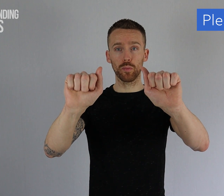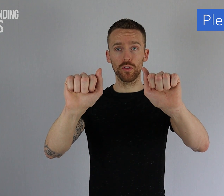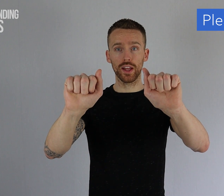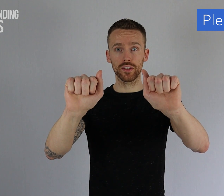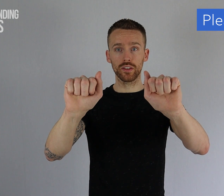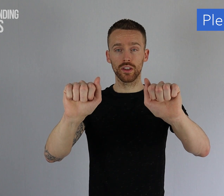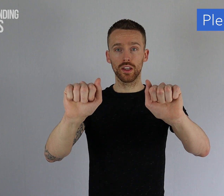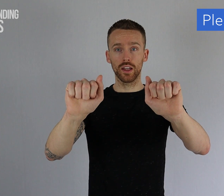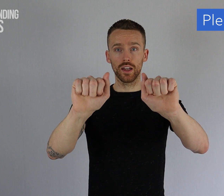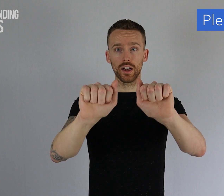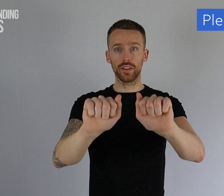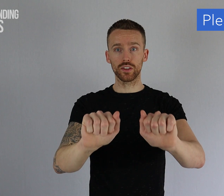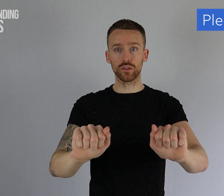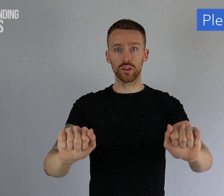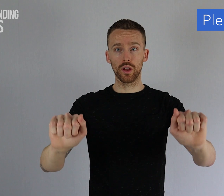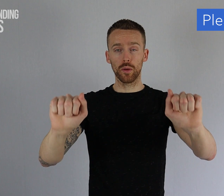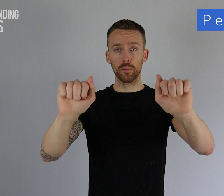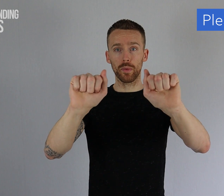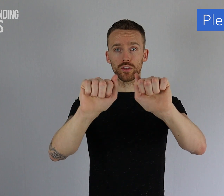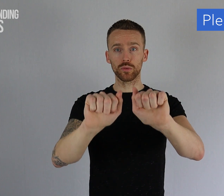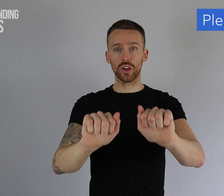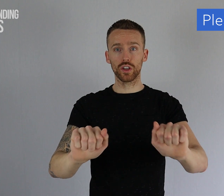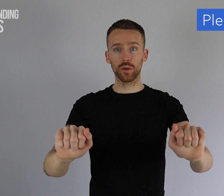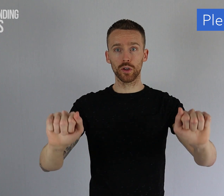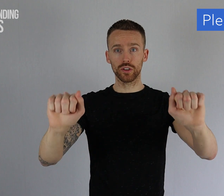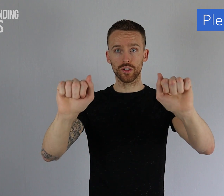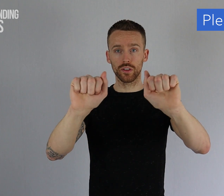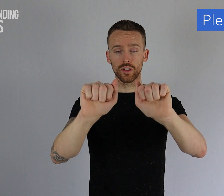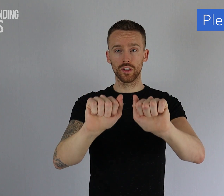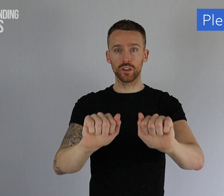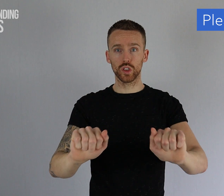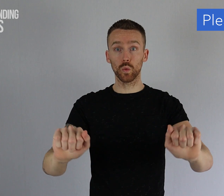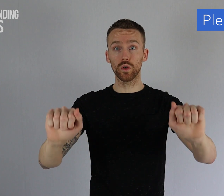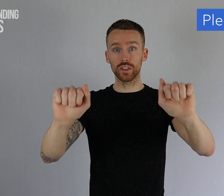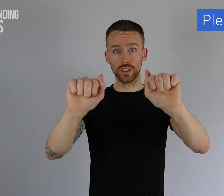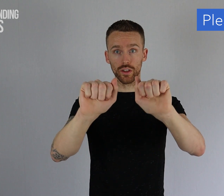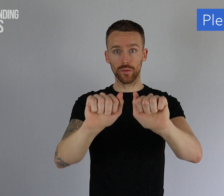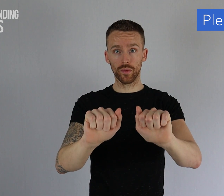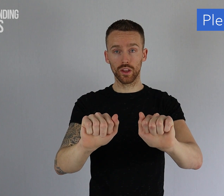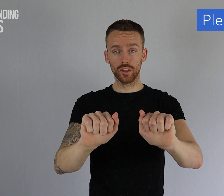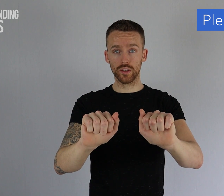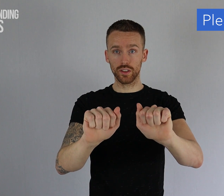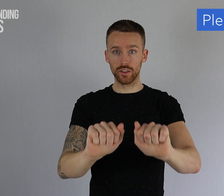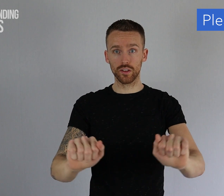Close both hands and then just make some circular motions towards each other. So this is the